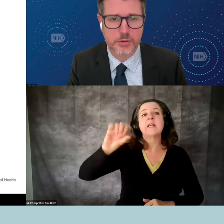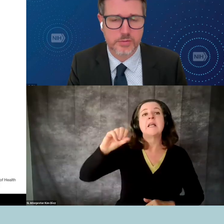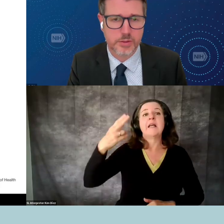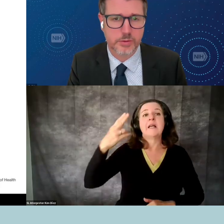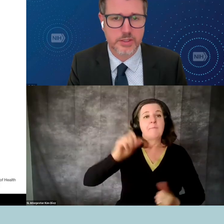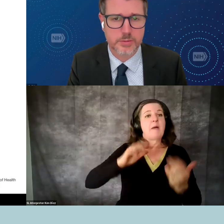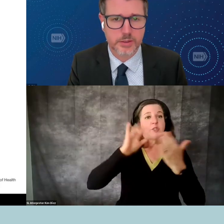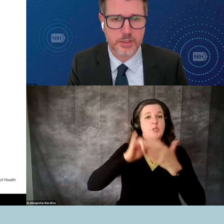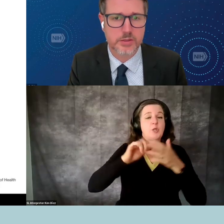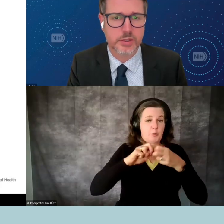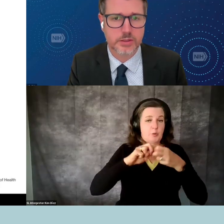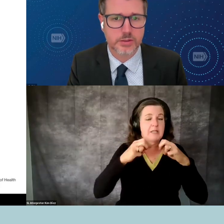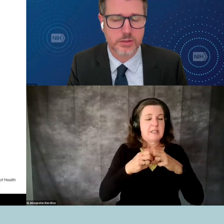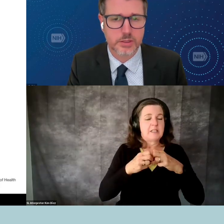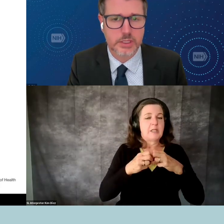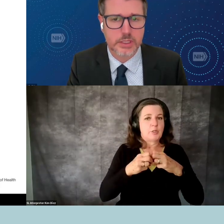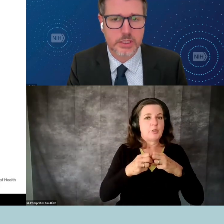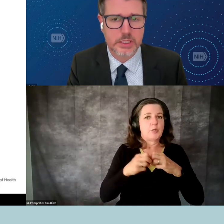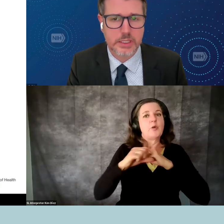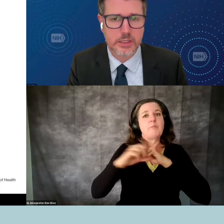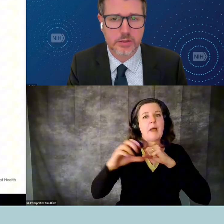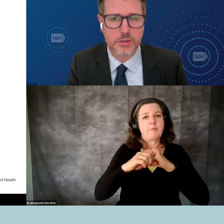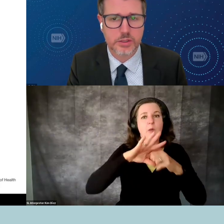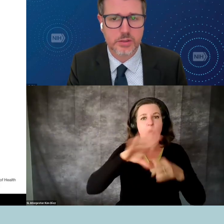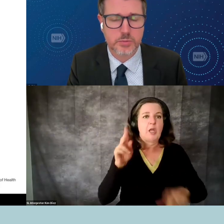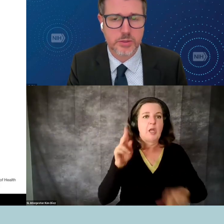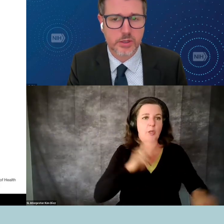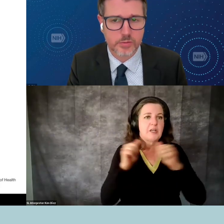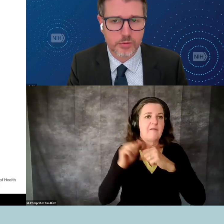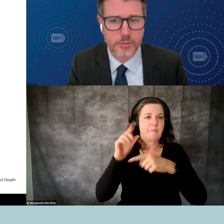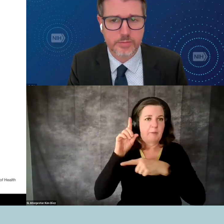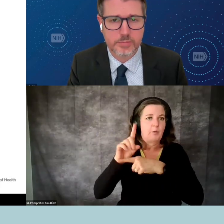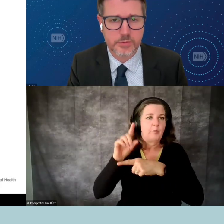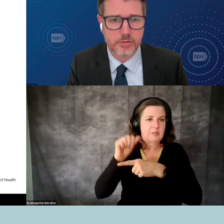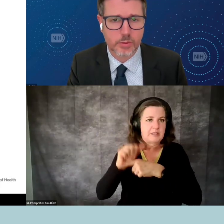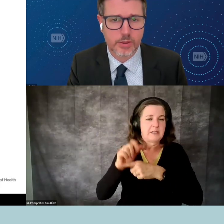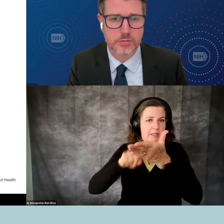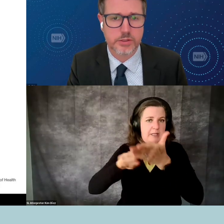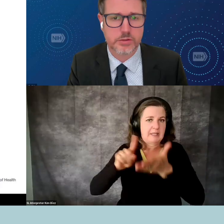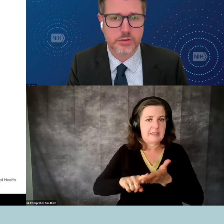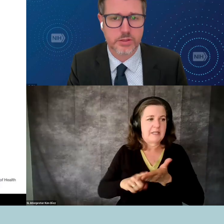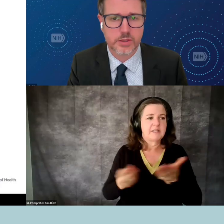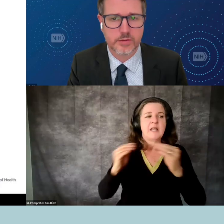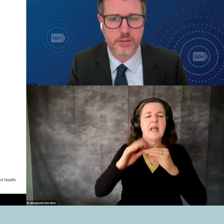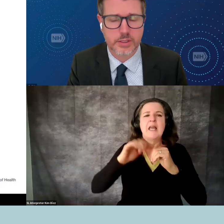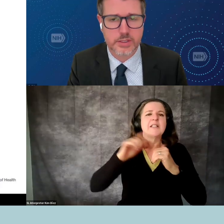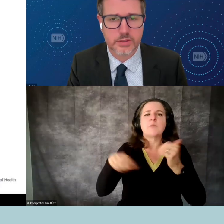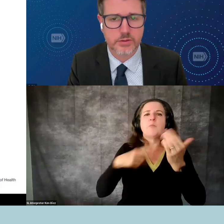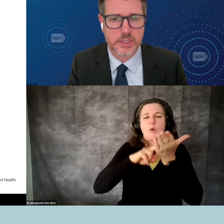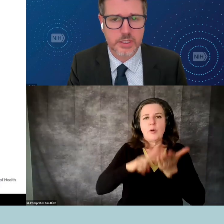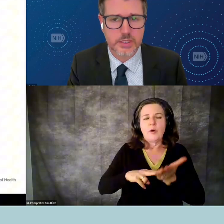inclusion of people with disabilities in research. Inclusion goes beyond enrollment. It requires researchers to thoughtfully consider the